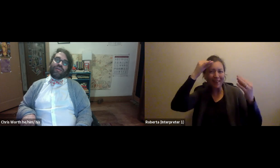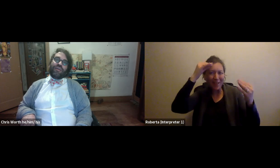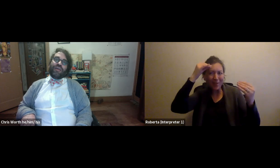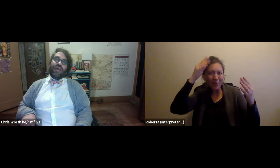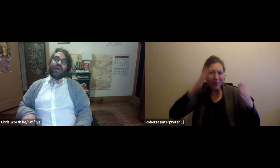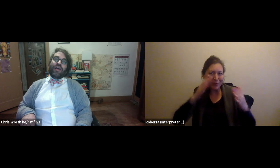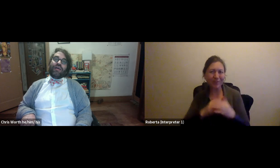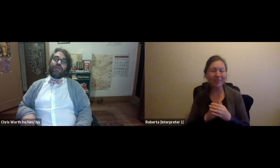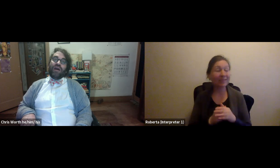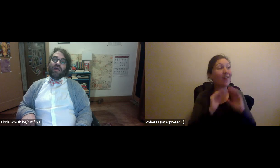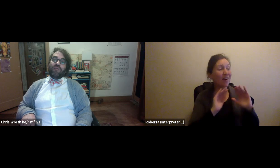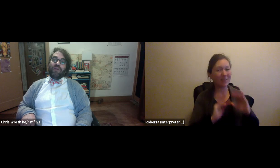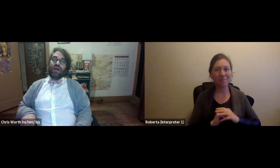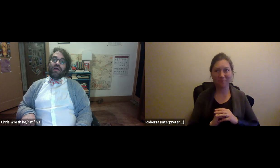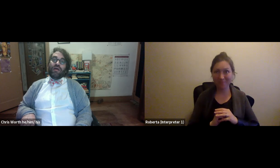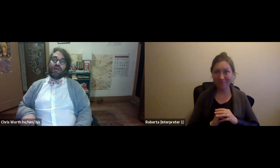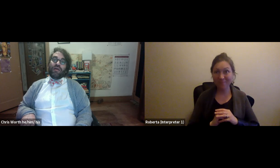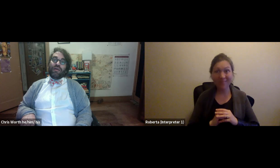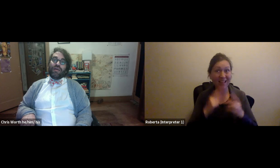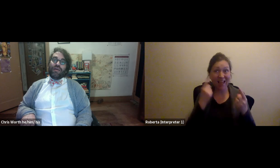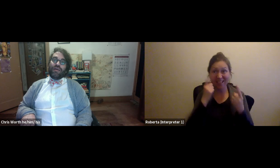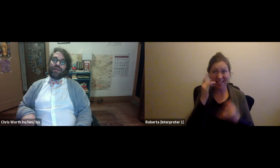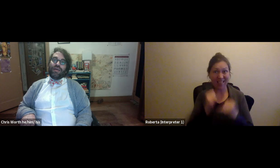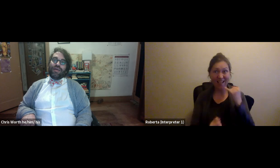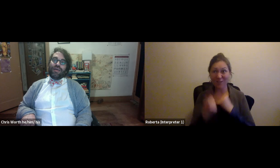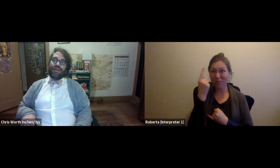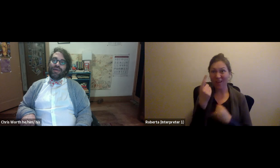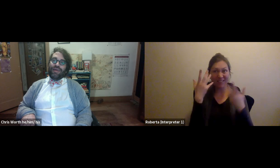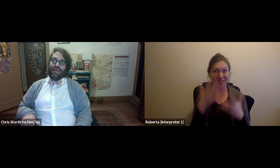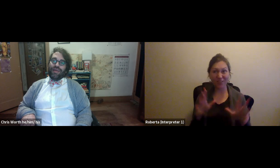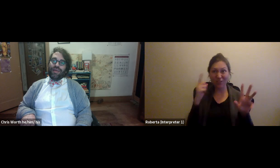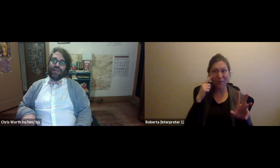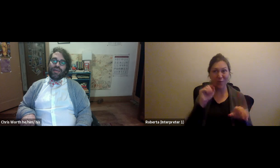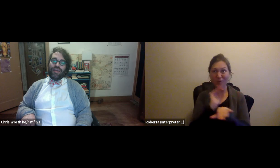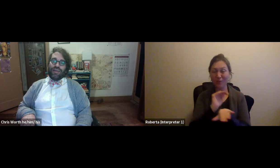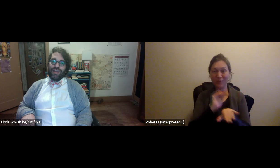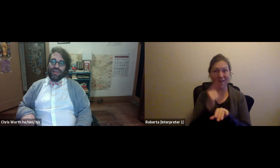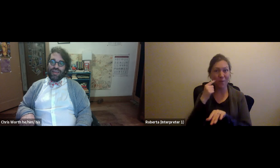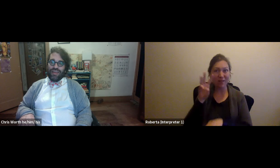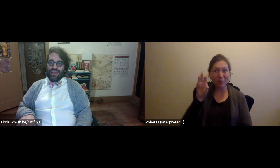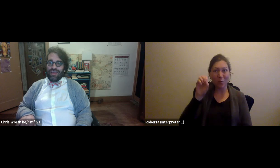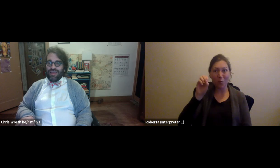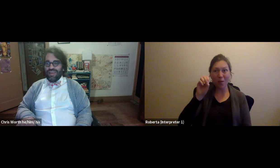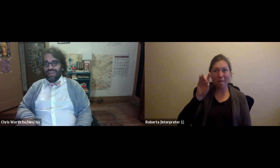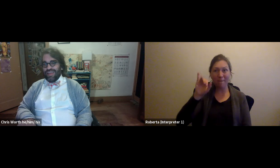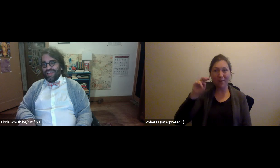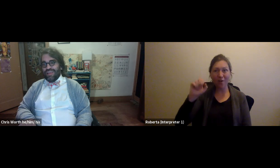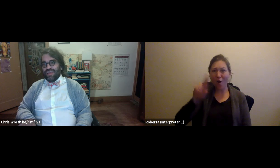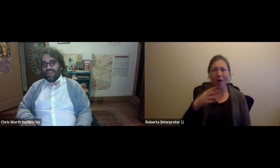KATIE I think that last question wraps up the webinar. Thank you so much for educating us,